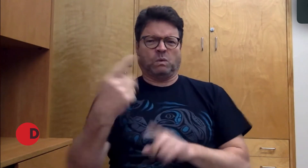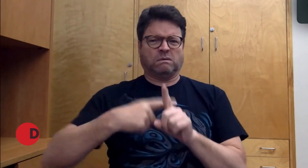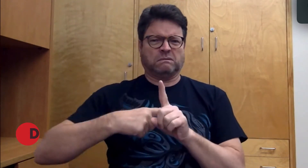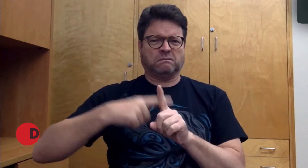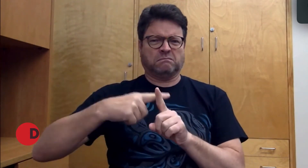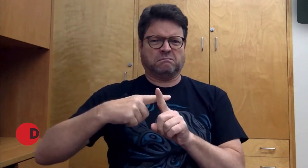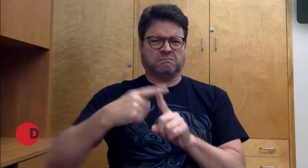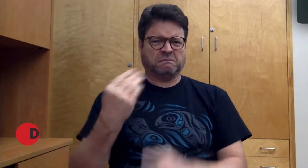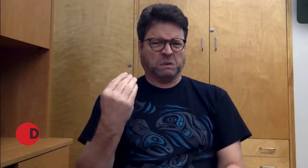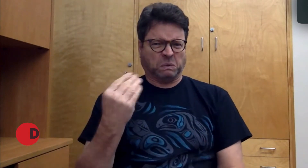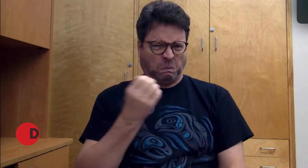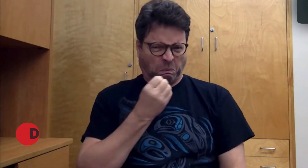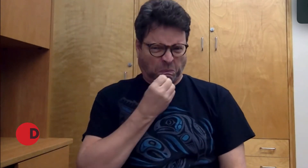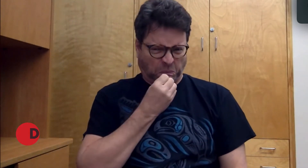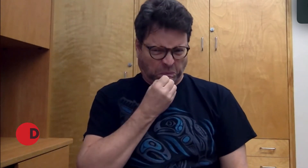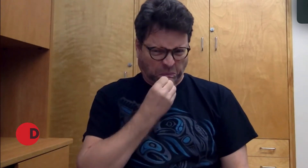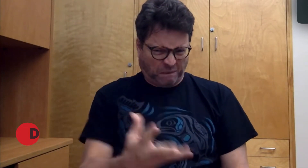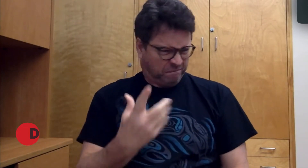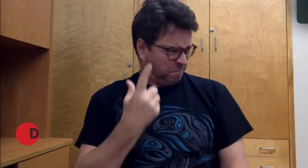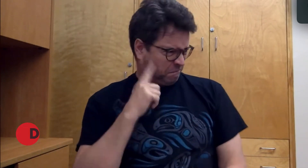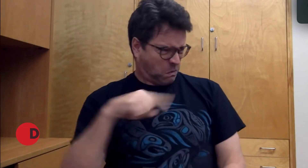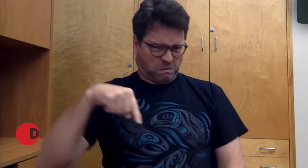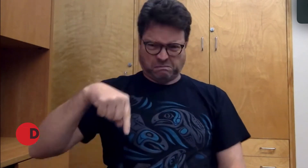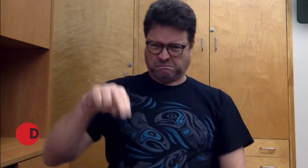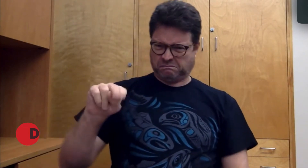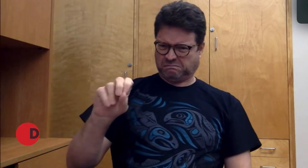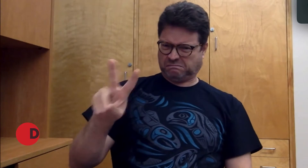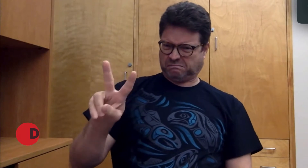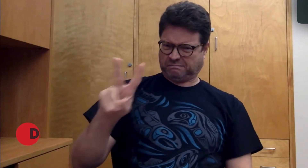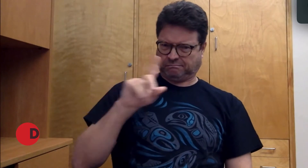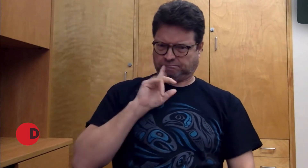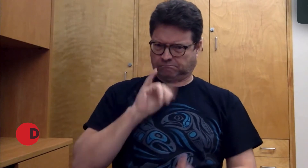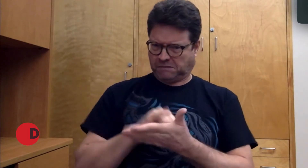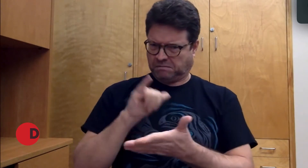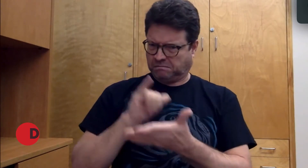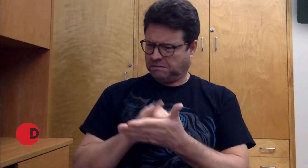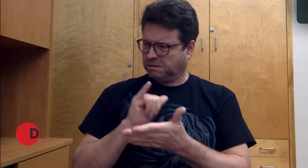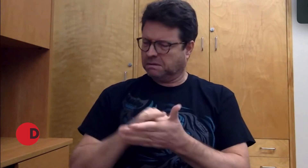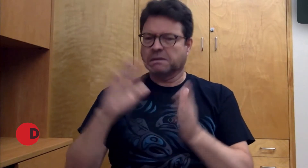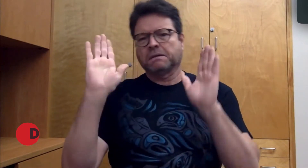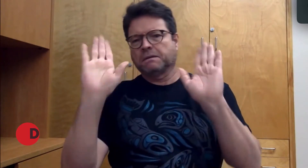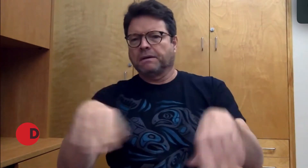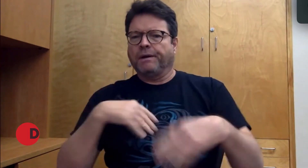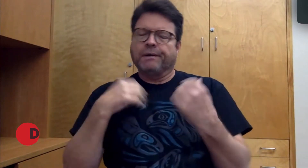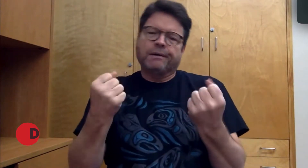It was 14 degrees out - quite warm for November; it was impossible I thought.